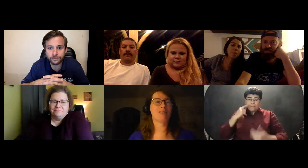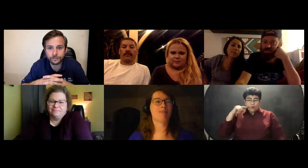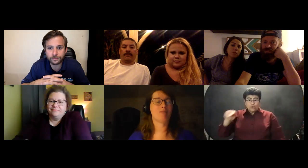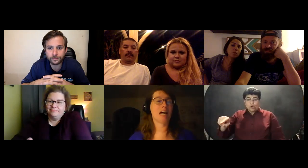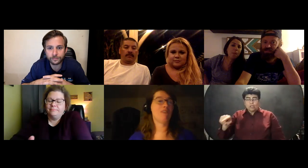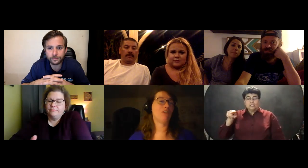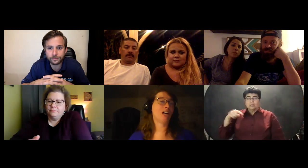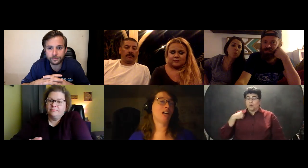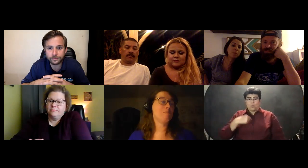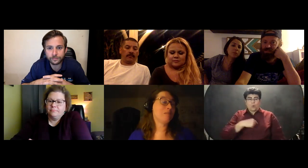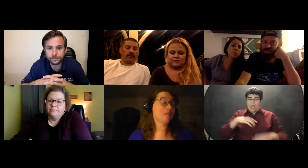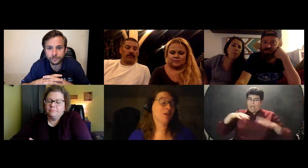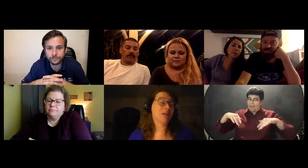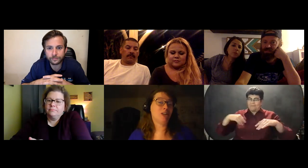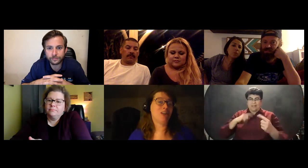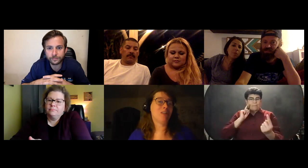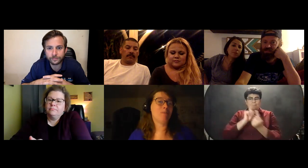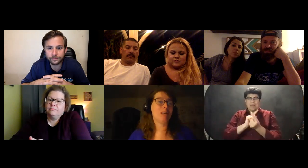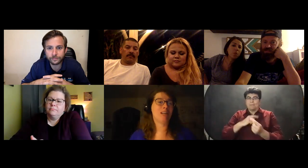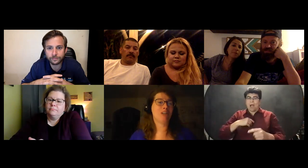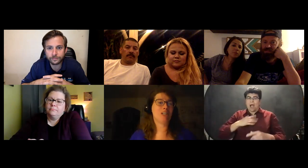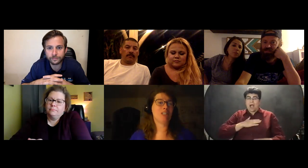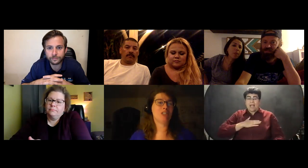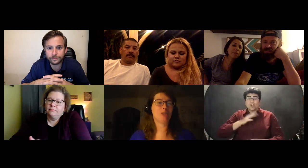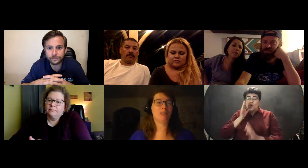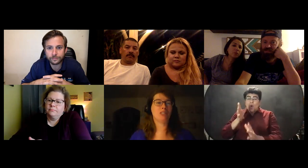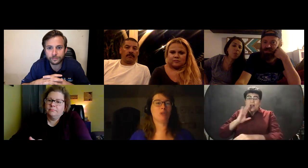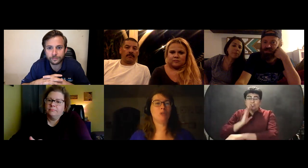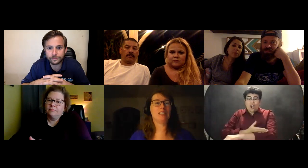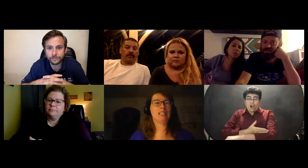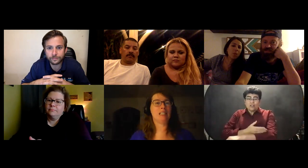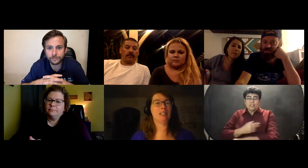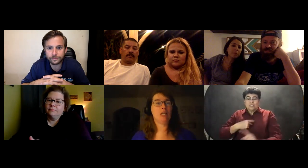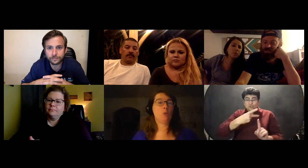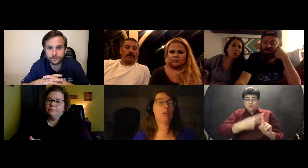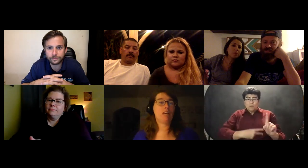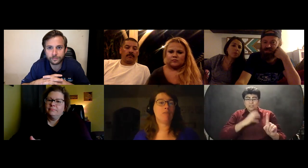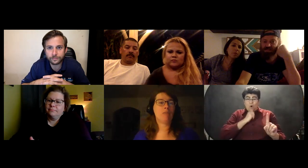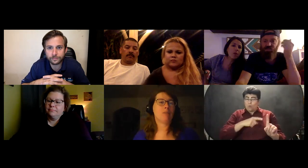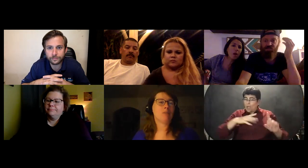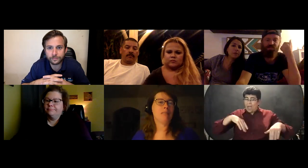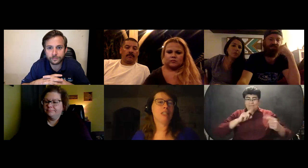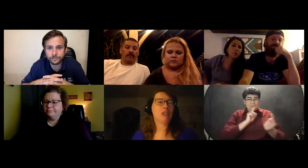we have not met my granddaughter my granddaughter is two months old